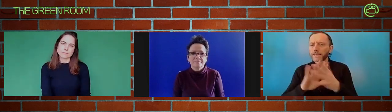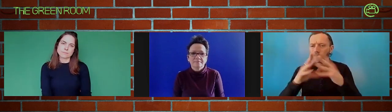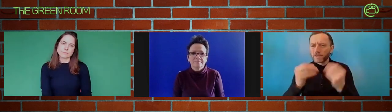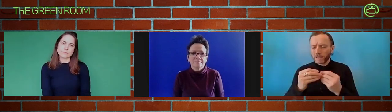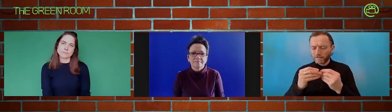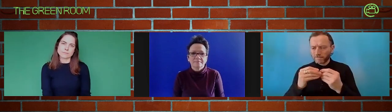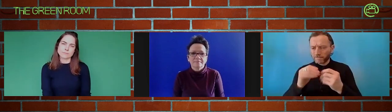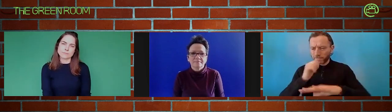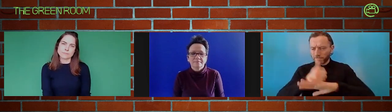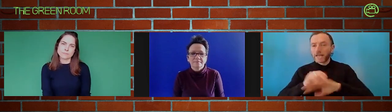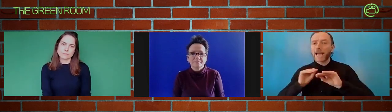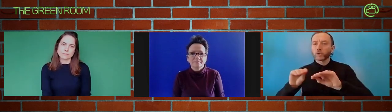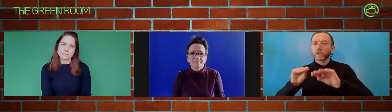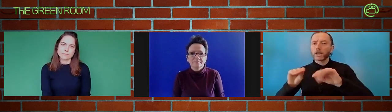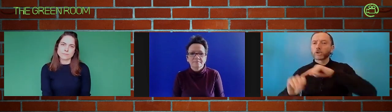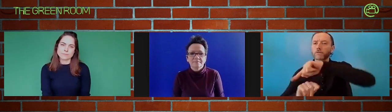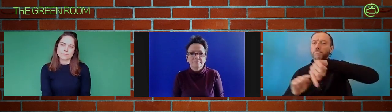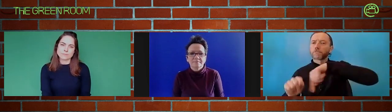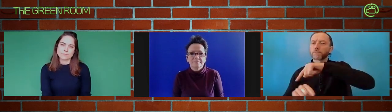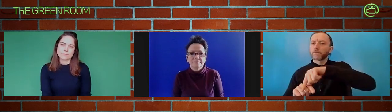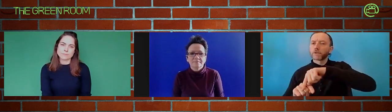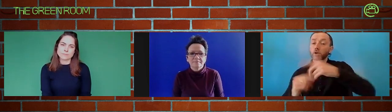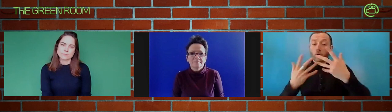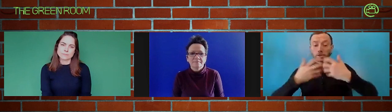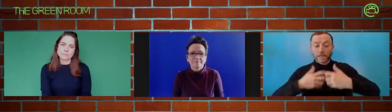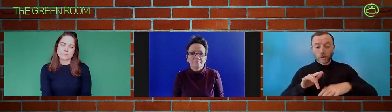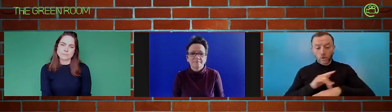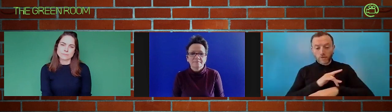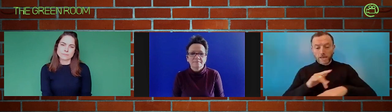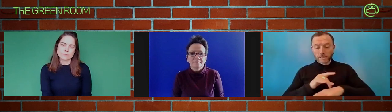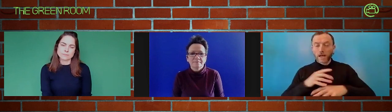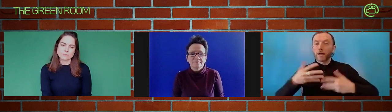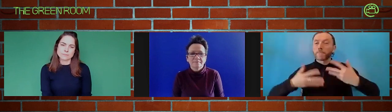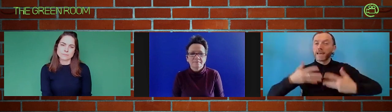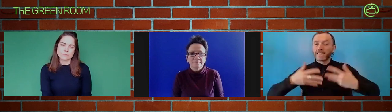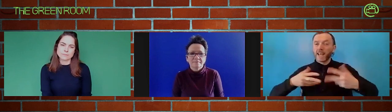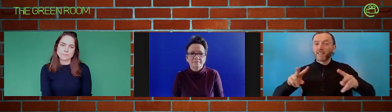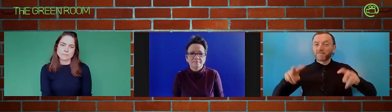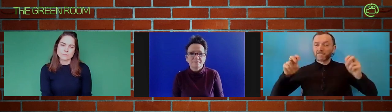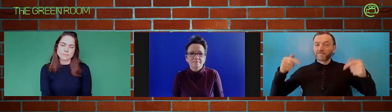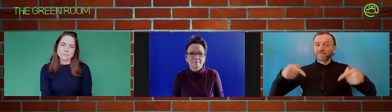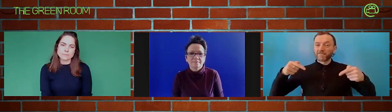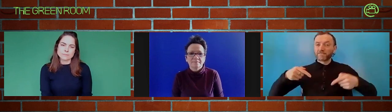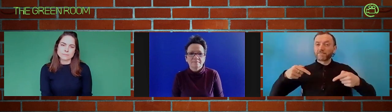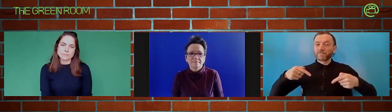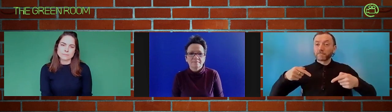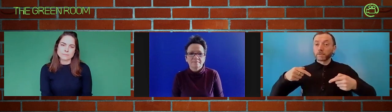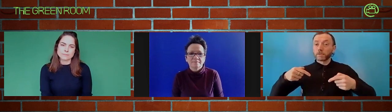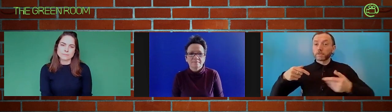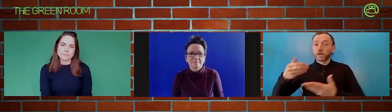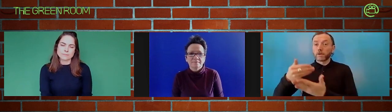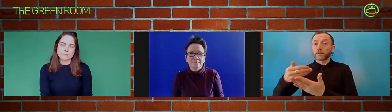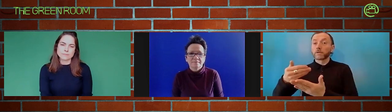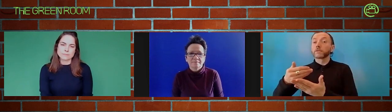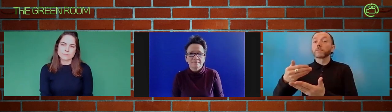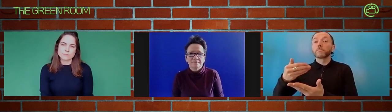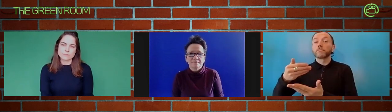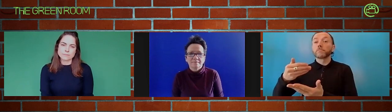so the technical theatre BSL. I was awarded some funding by the Arts Council which was very nice and we